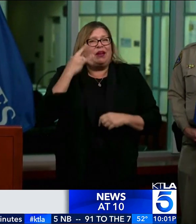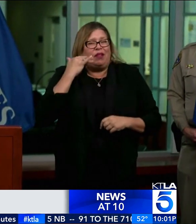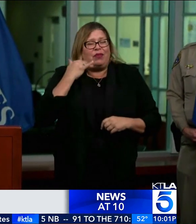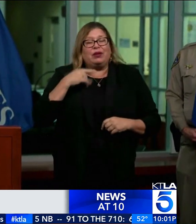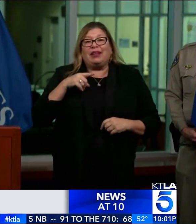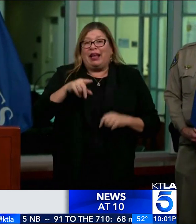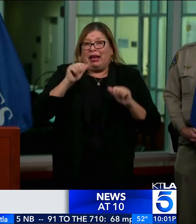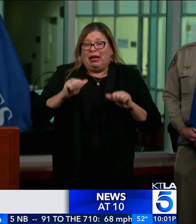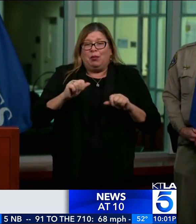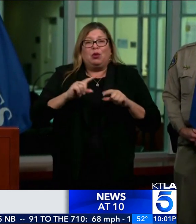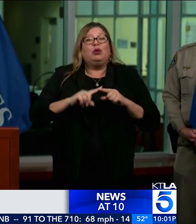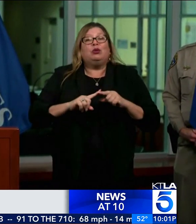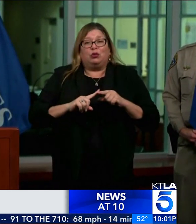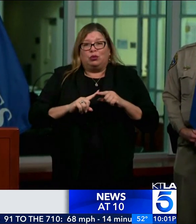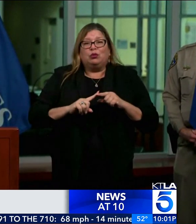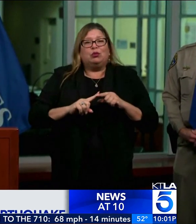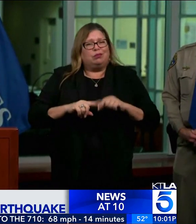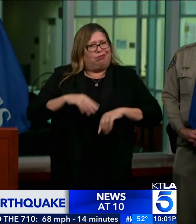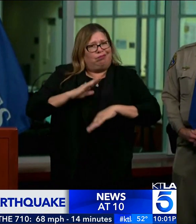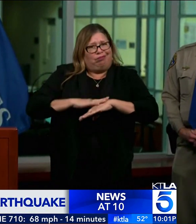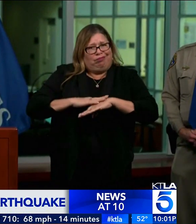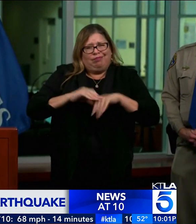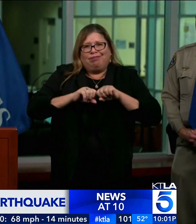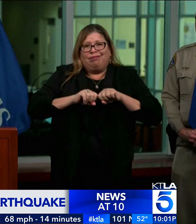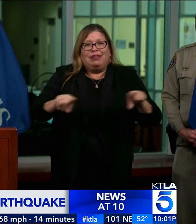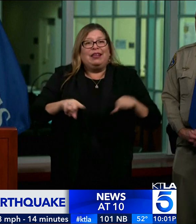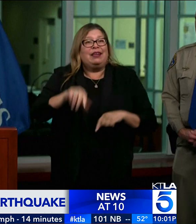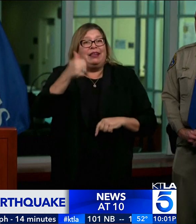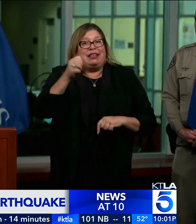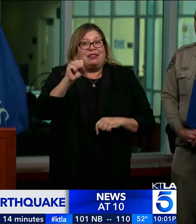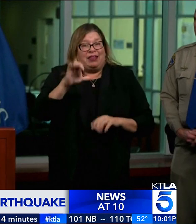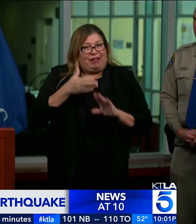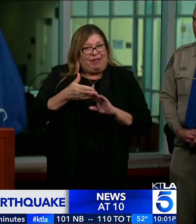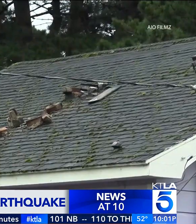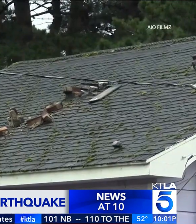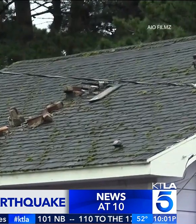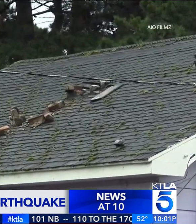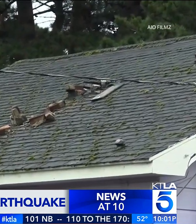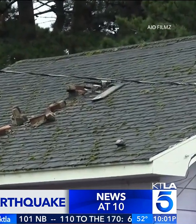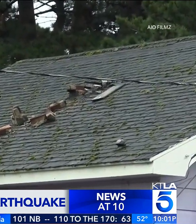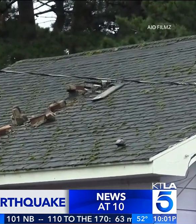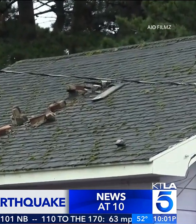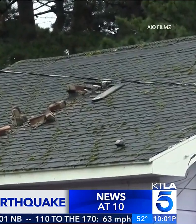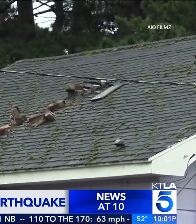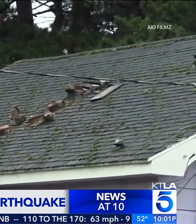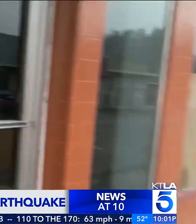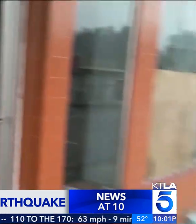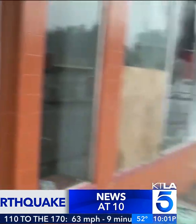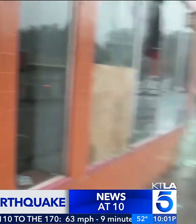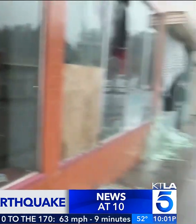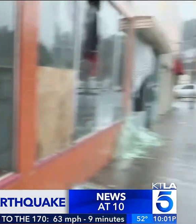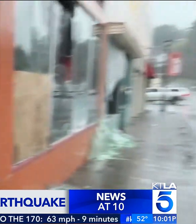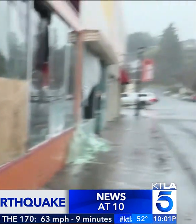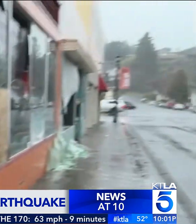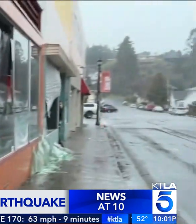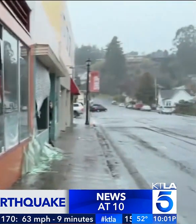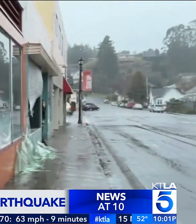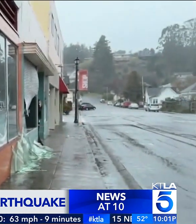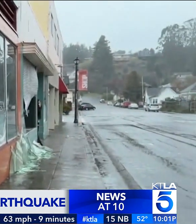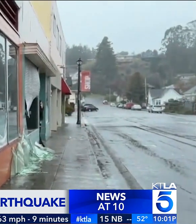THE NEW SYSTEM THAT WE HAVE.